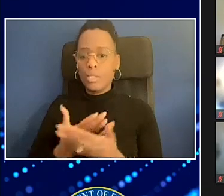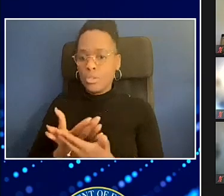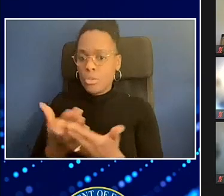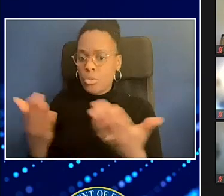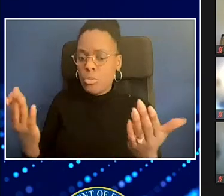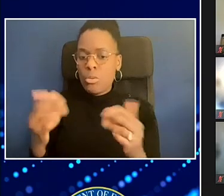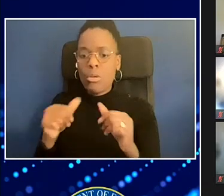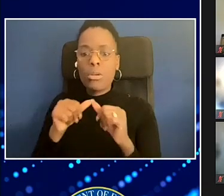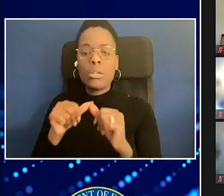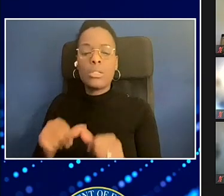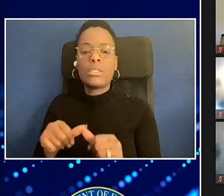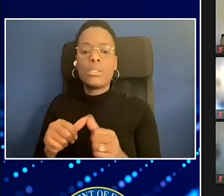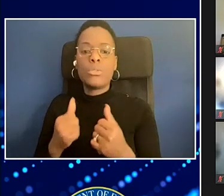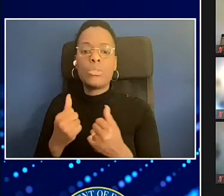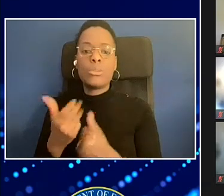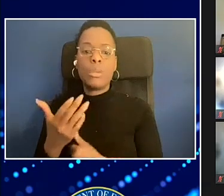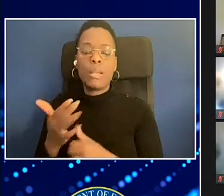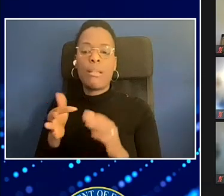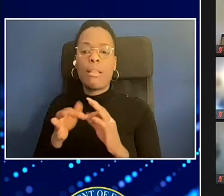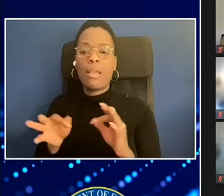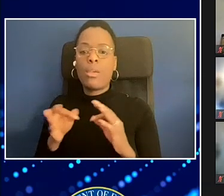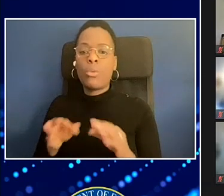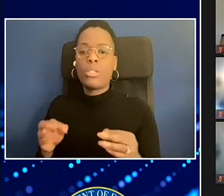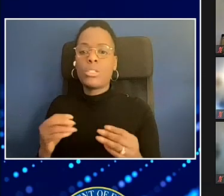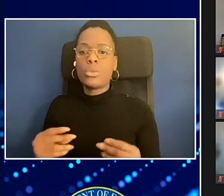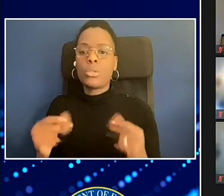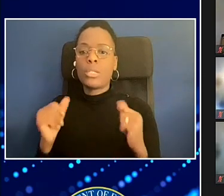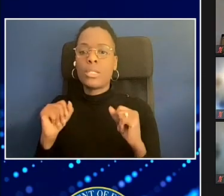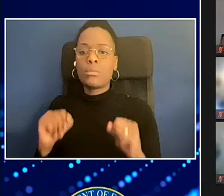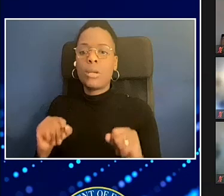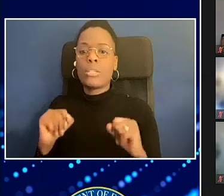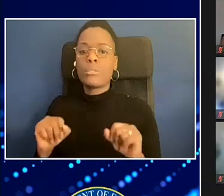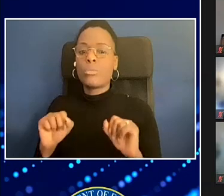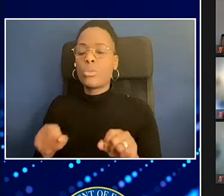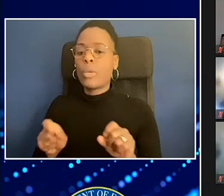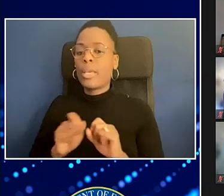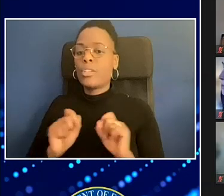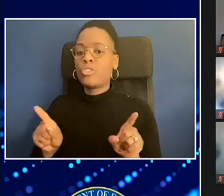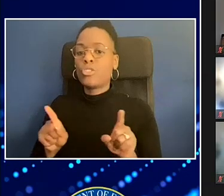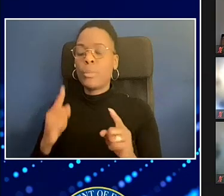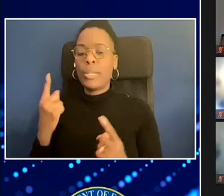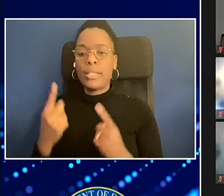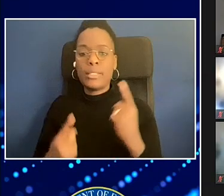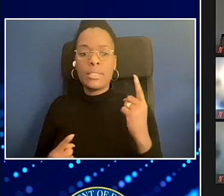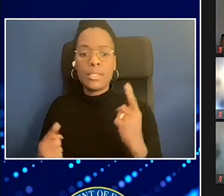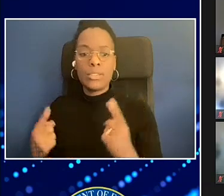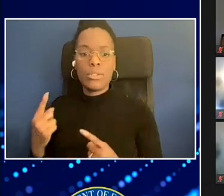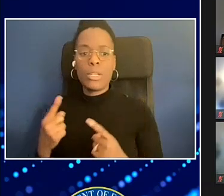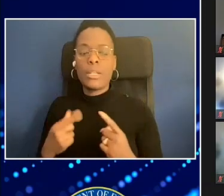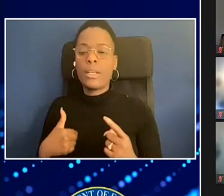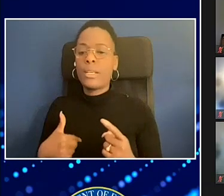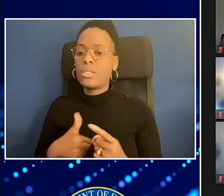quickly as possible so that we can have a chance to distribute it and consider it as we eventually move to consensus checks